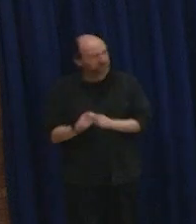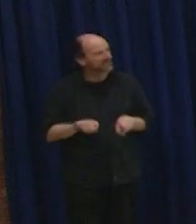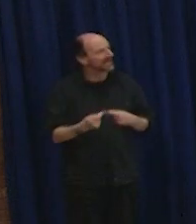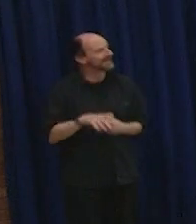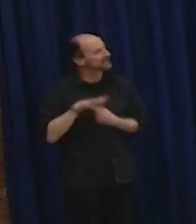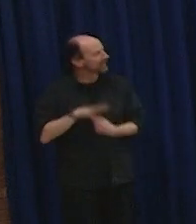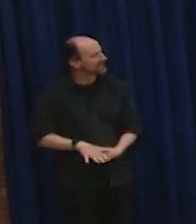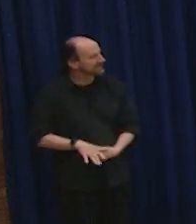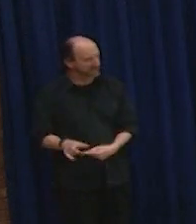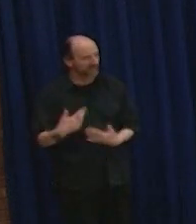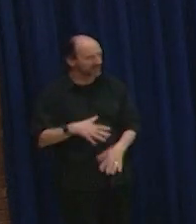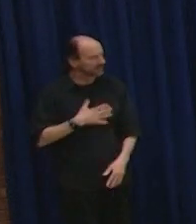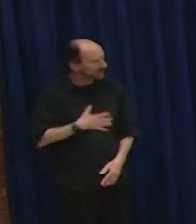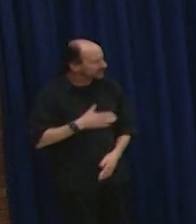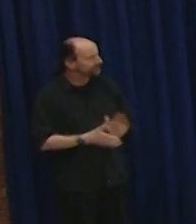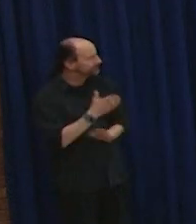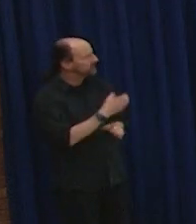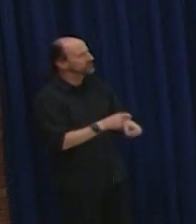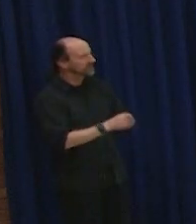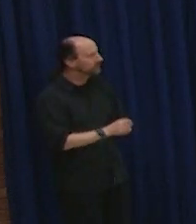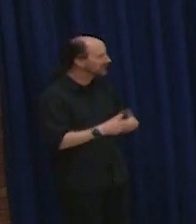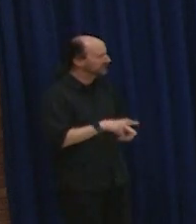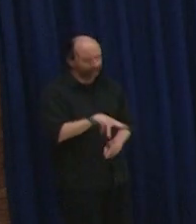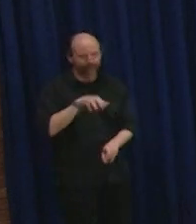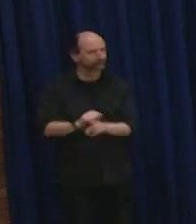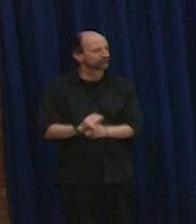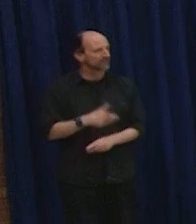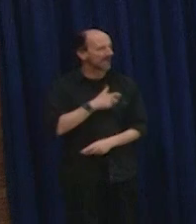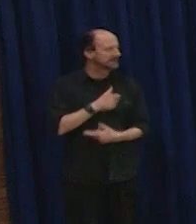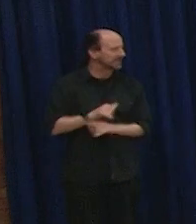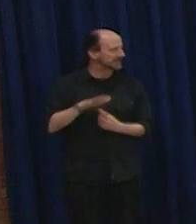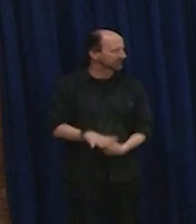their GP they'd been given they'd had a diagnosis of anxiety and depression, they went back and they